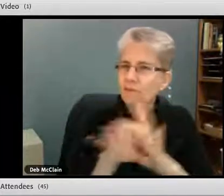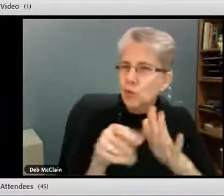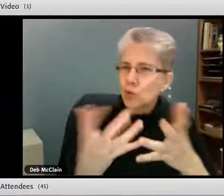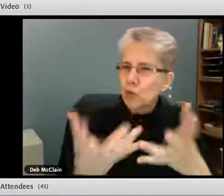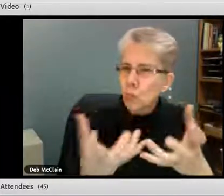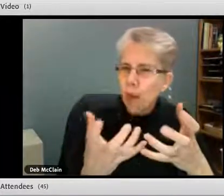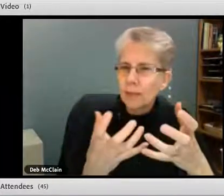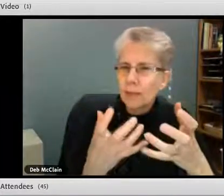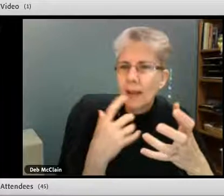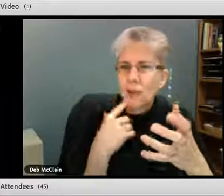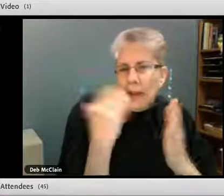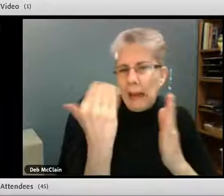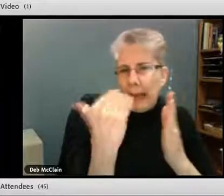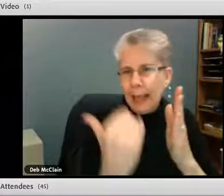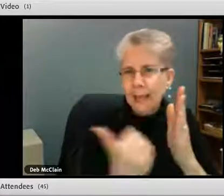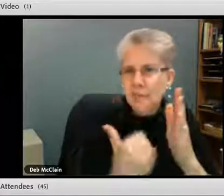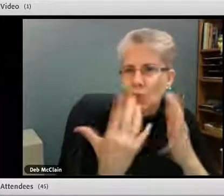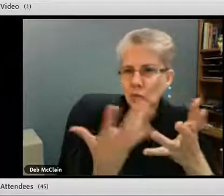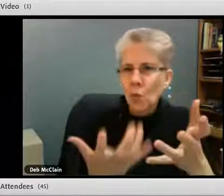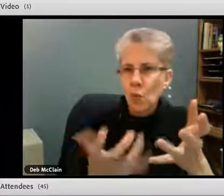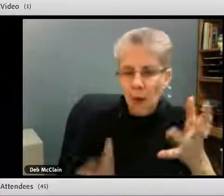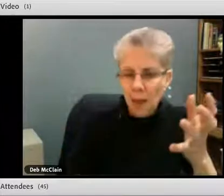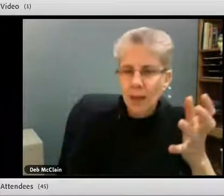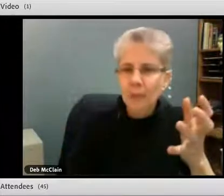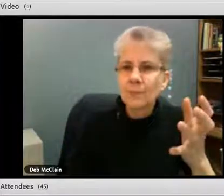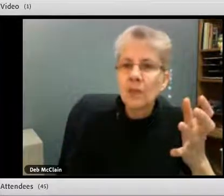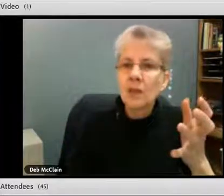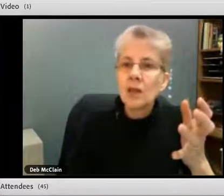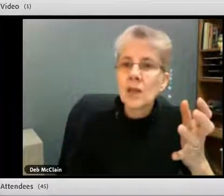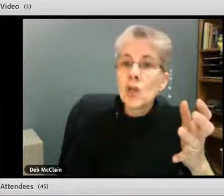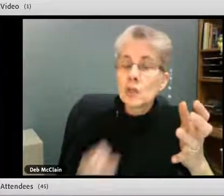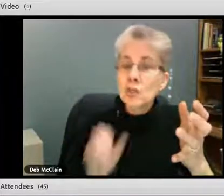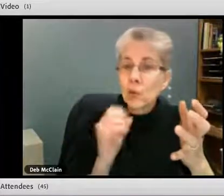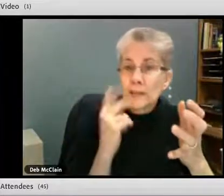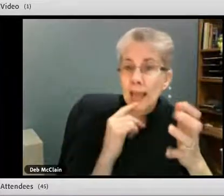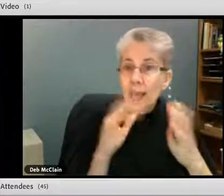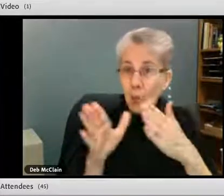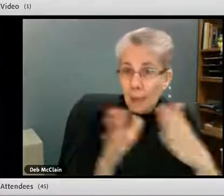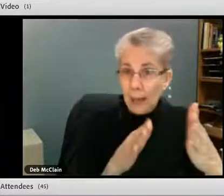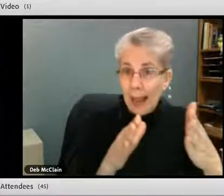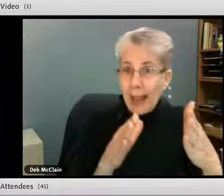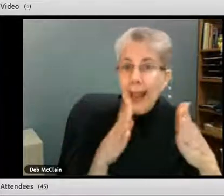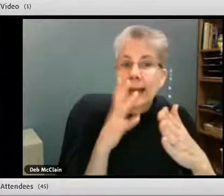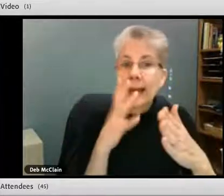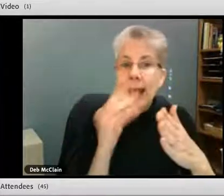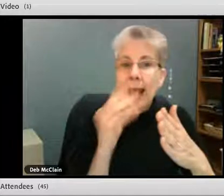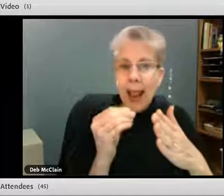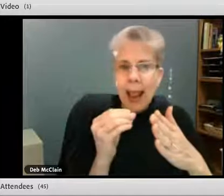If you think through them, and you plan them, you're able to capture much more important images